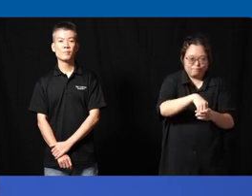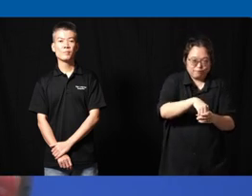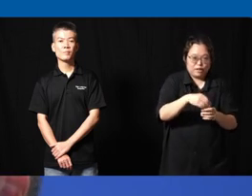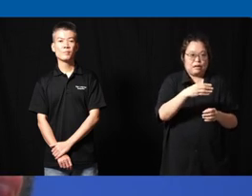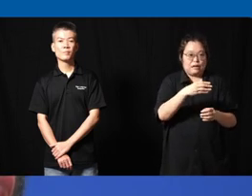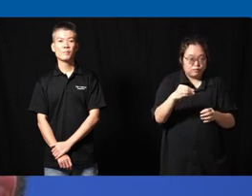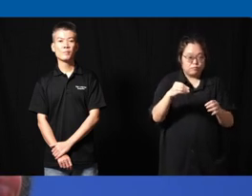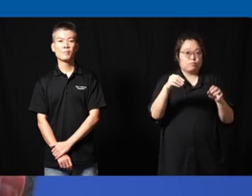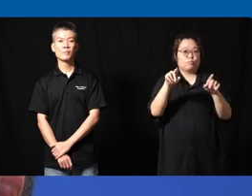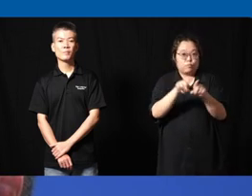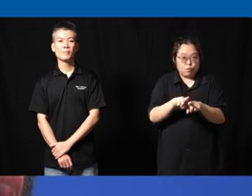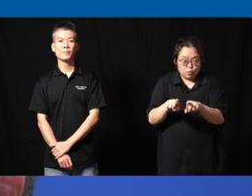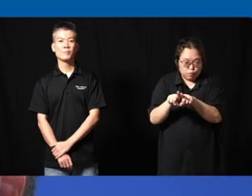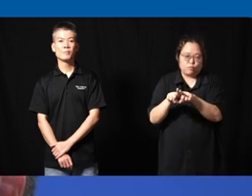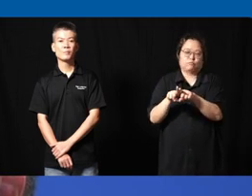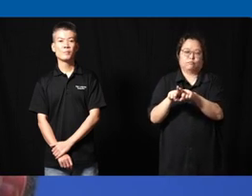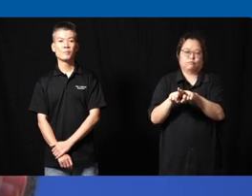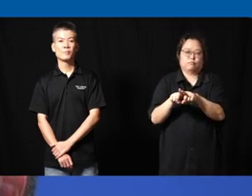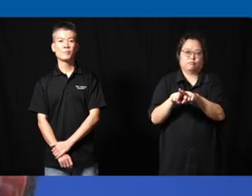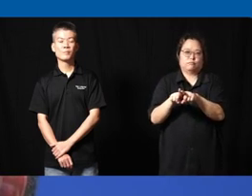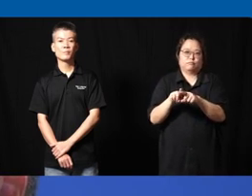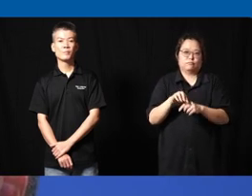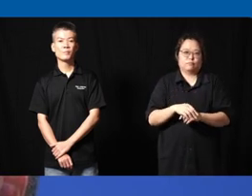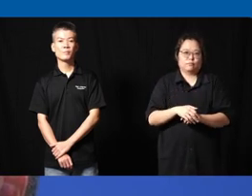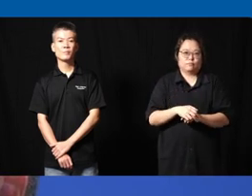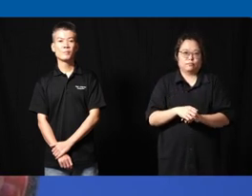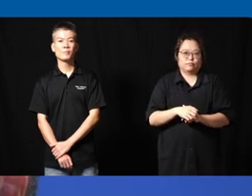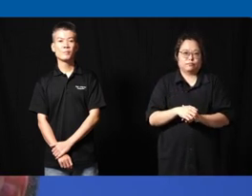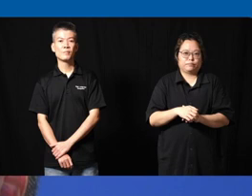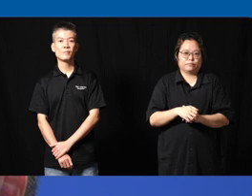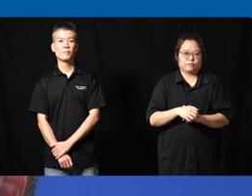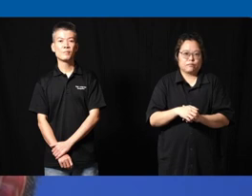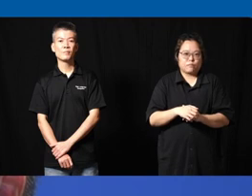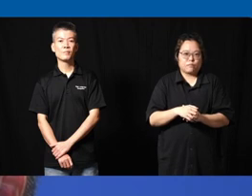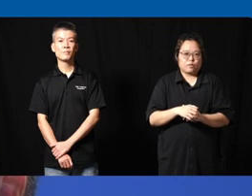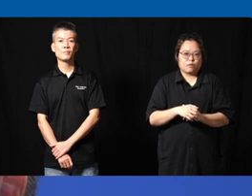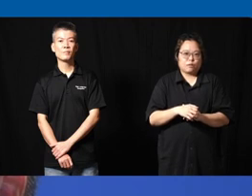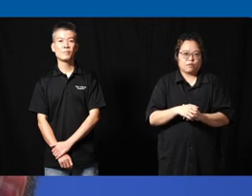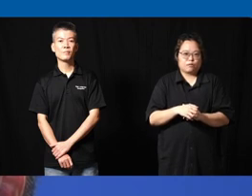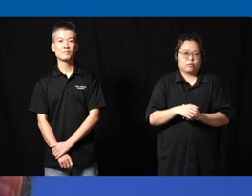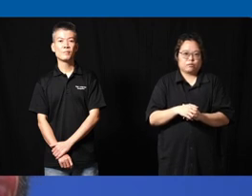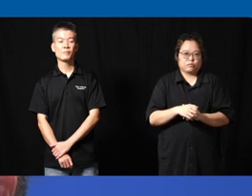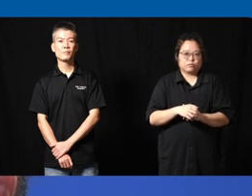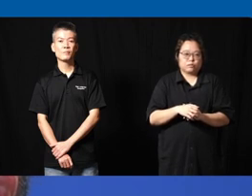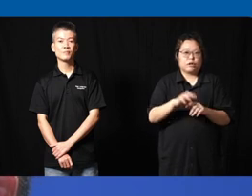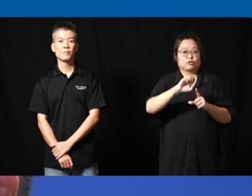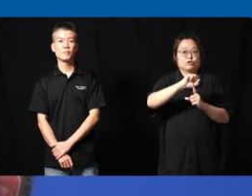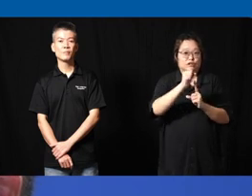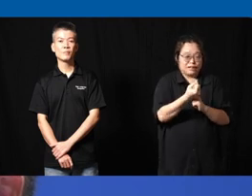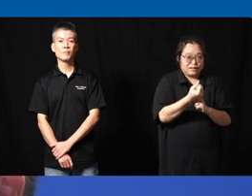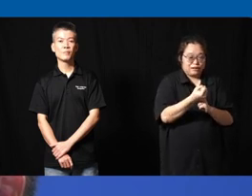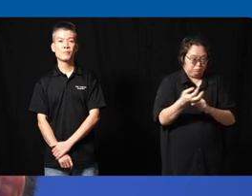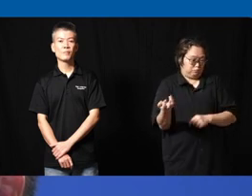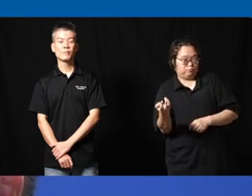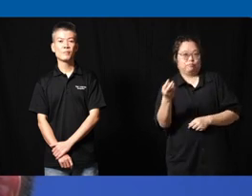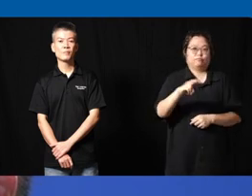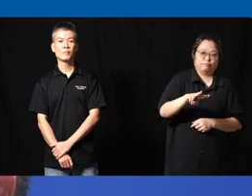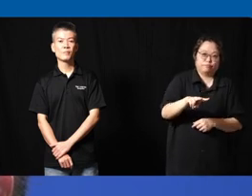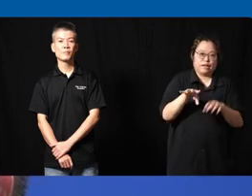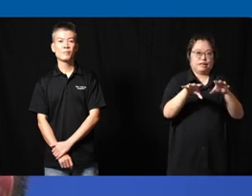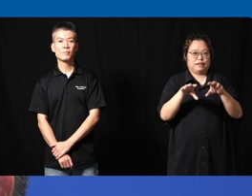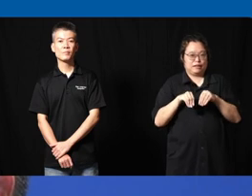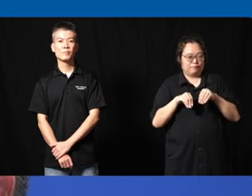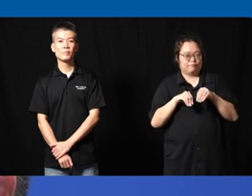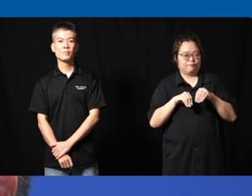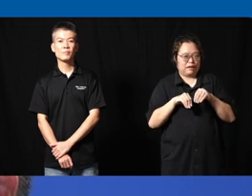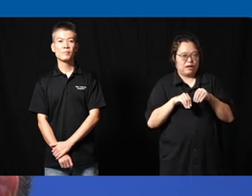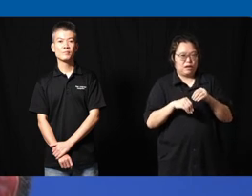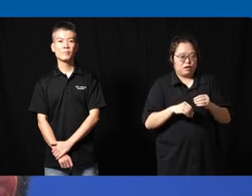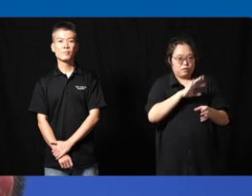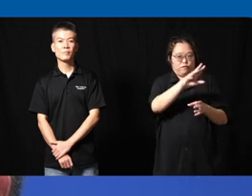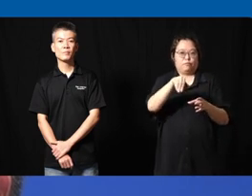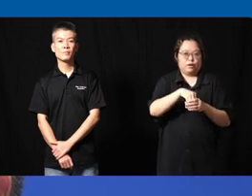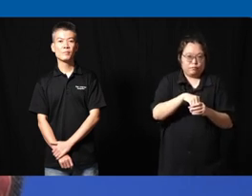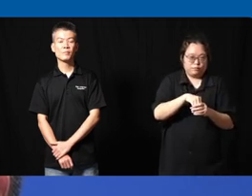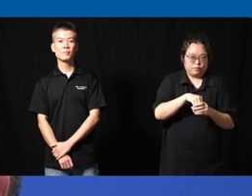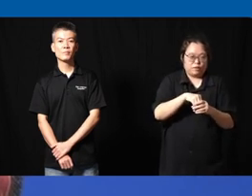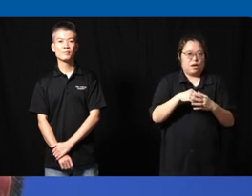society enable to Define who they are right not necessarily to be subsumed again and to